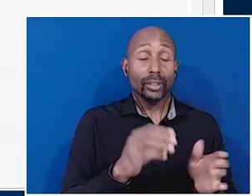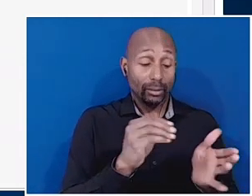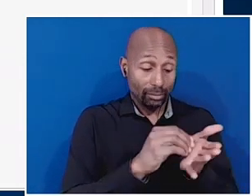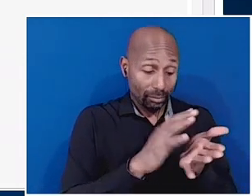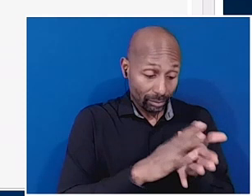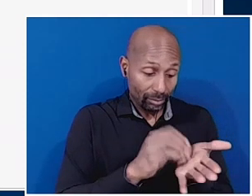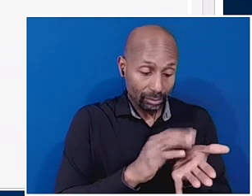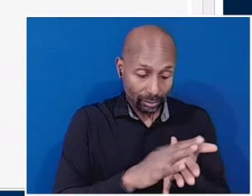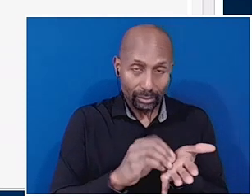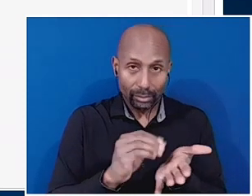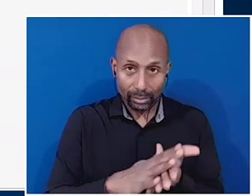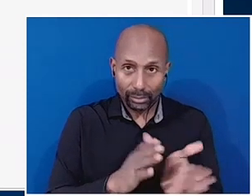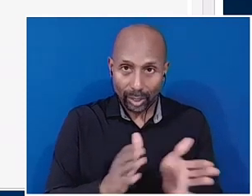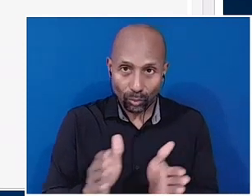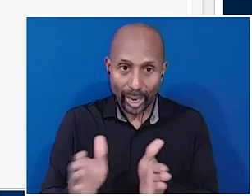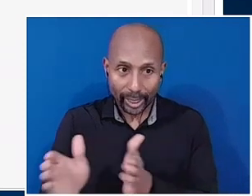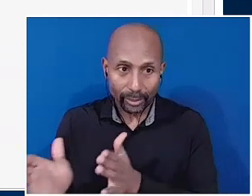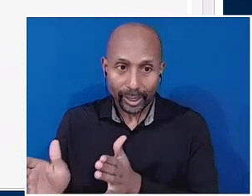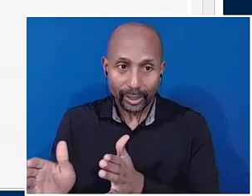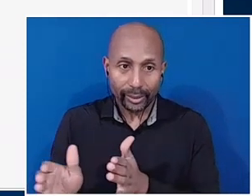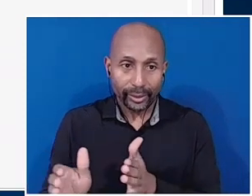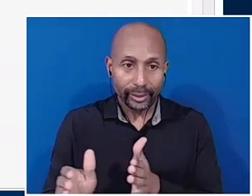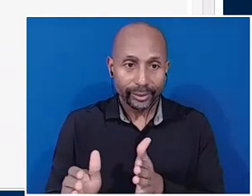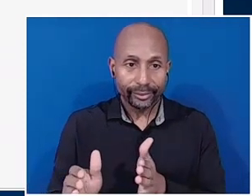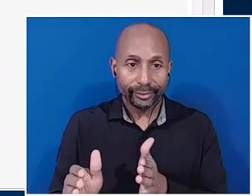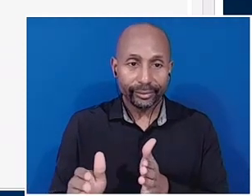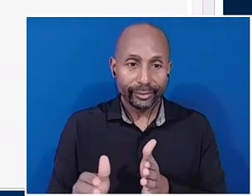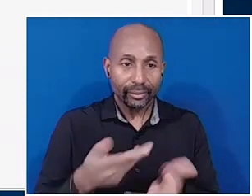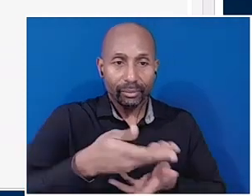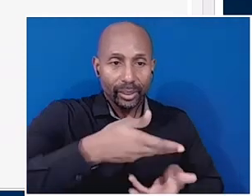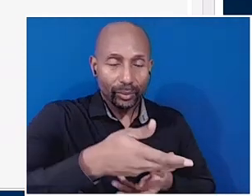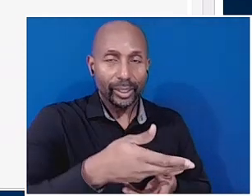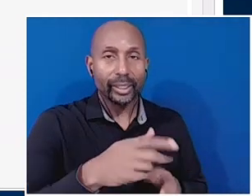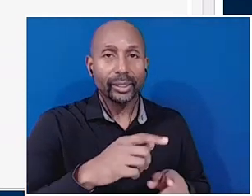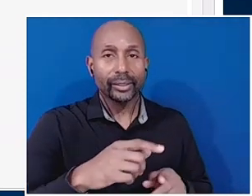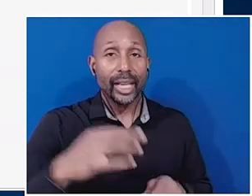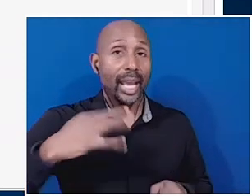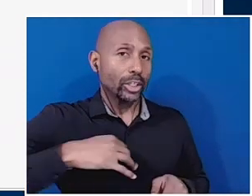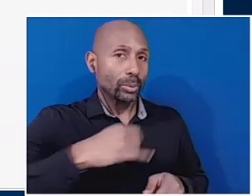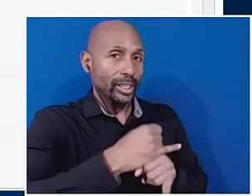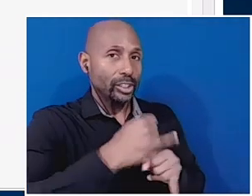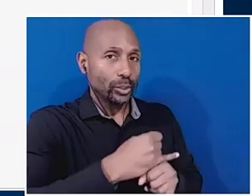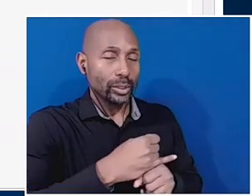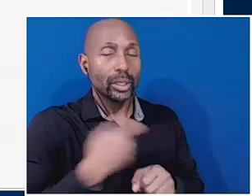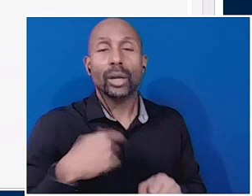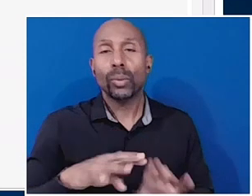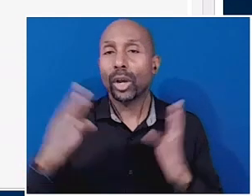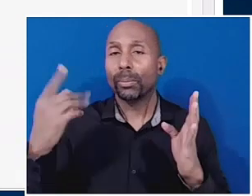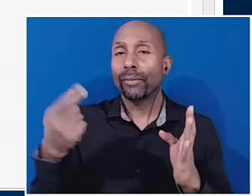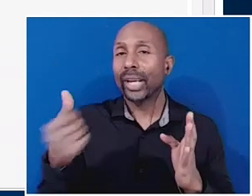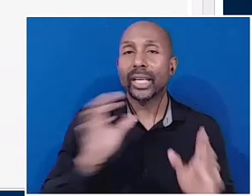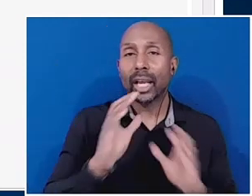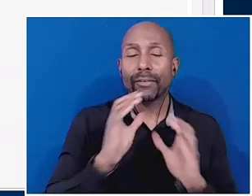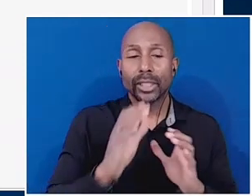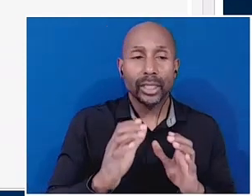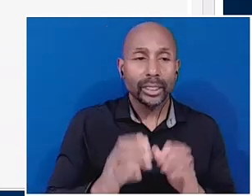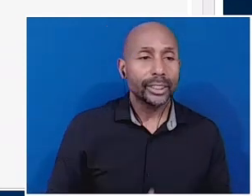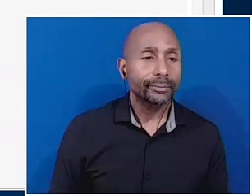Again, we will welcome any conversation here. And again, like I said before, we did receive a number of negotiator